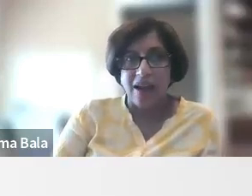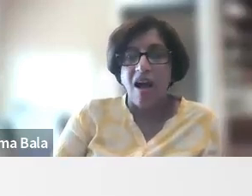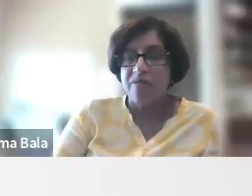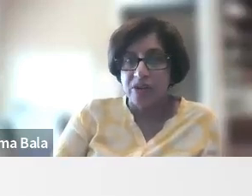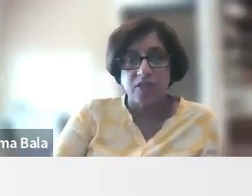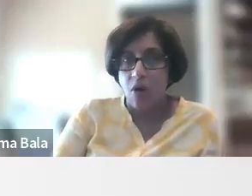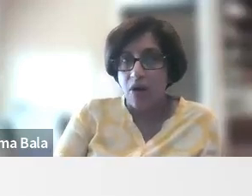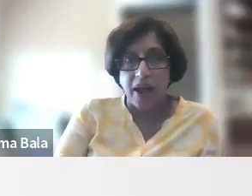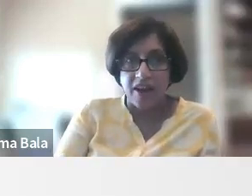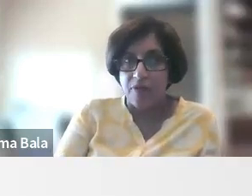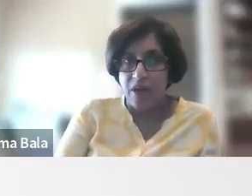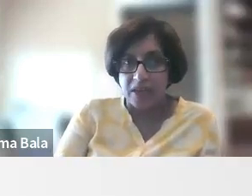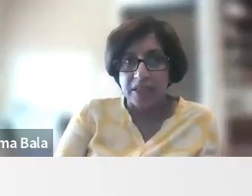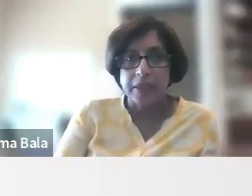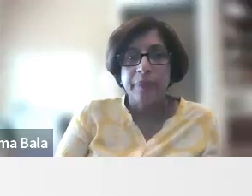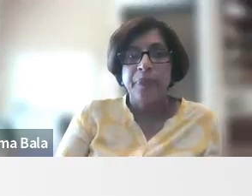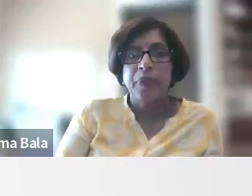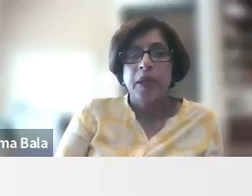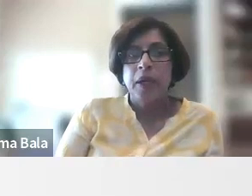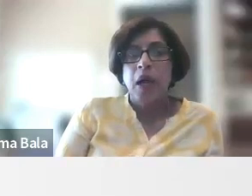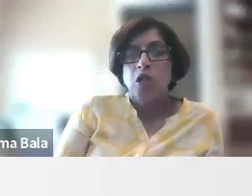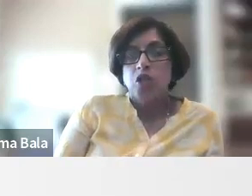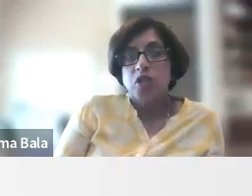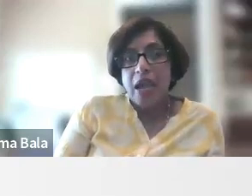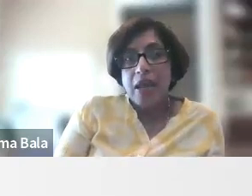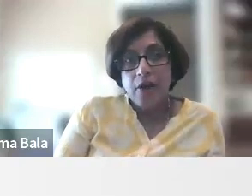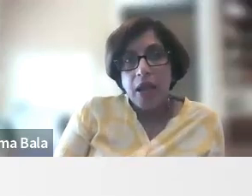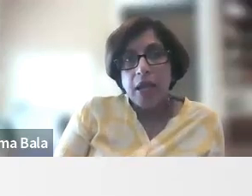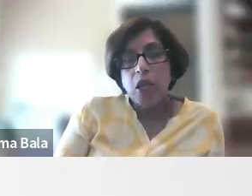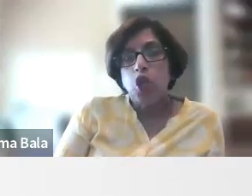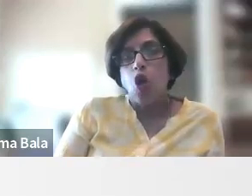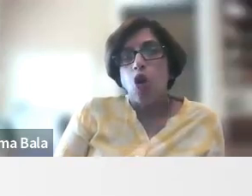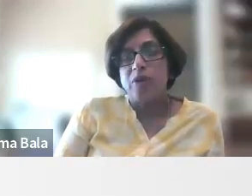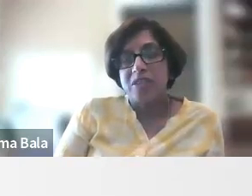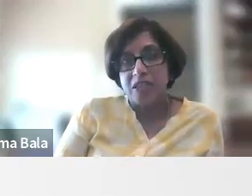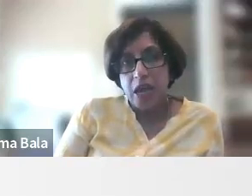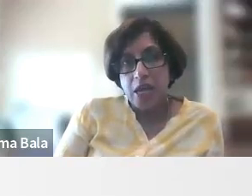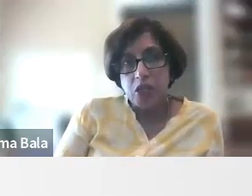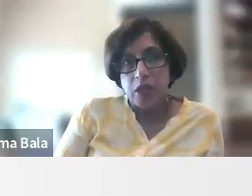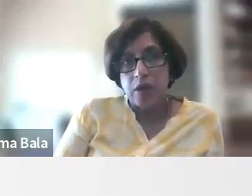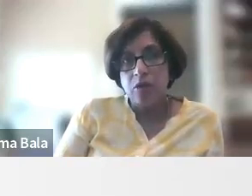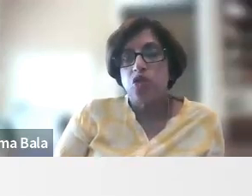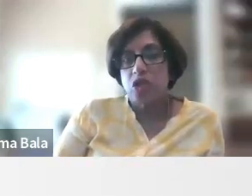at a conference or at an event. So tailoring your presentation